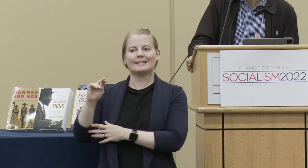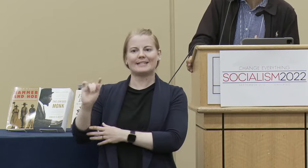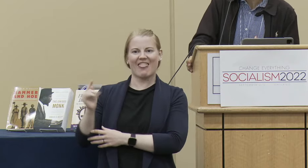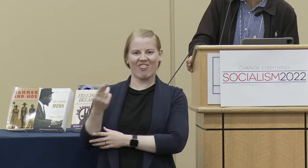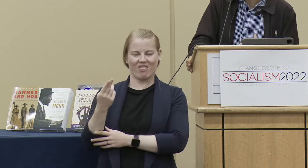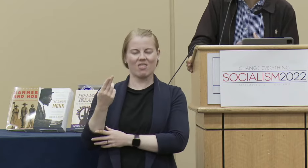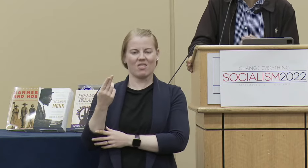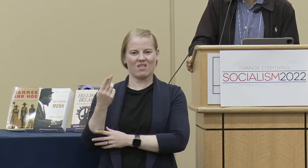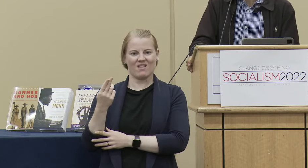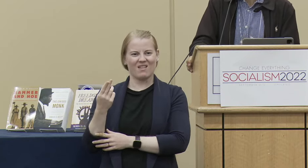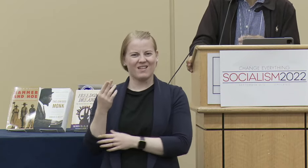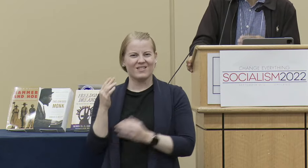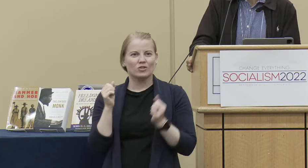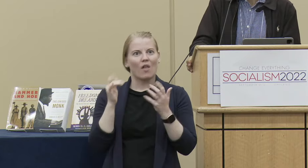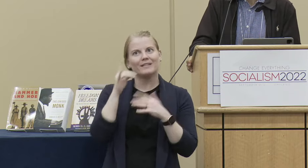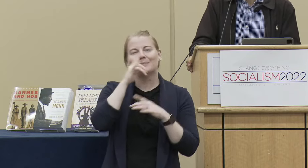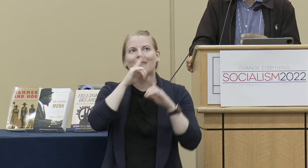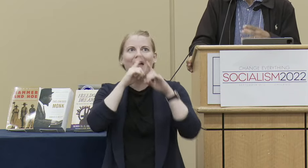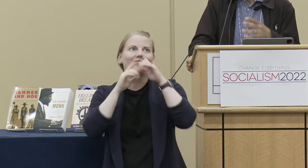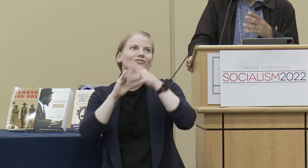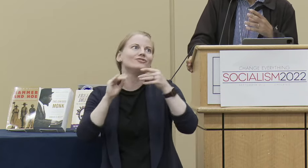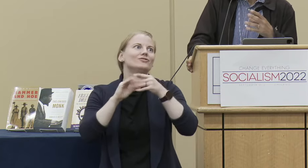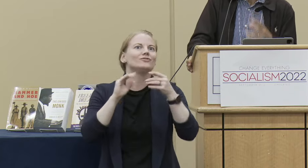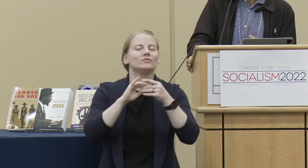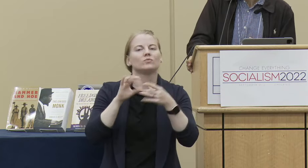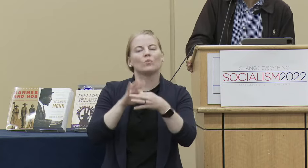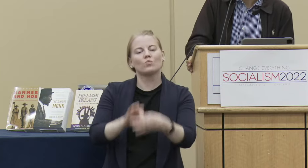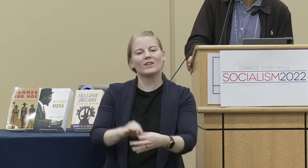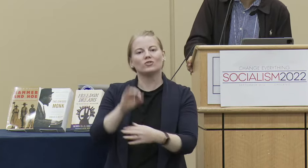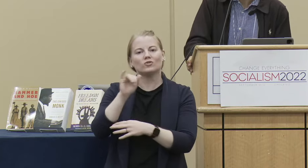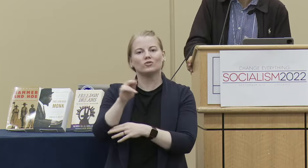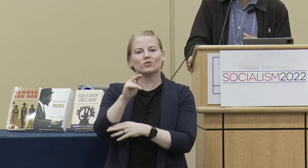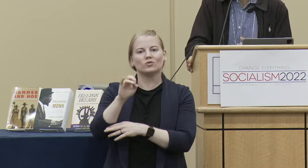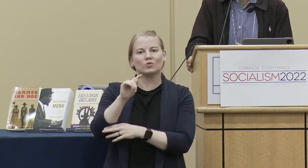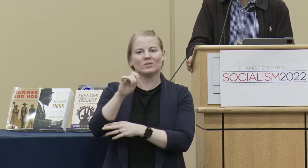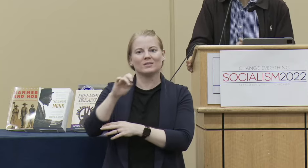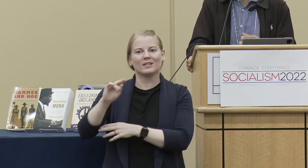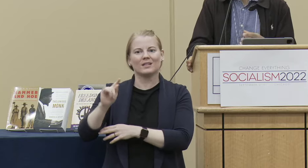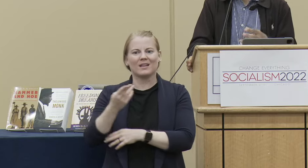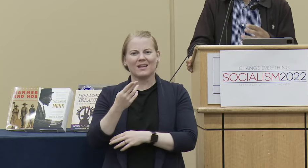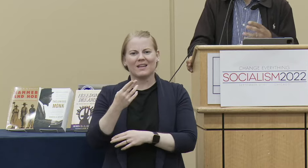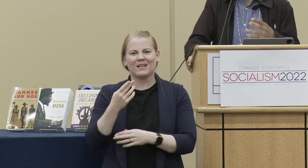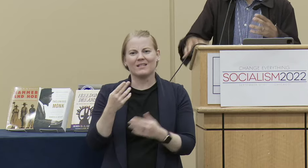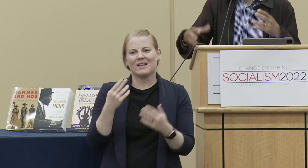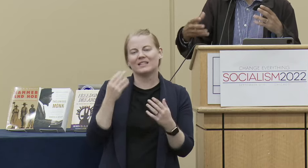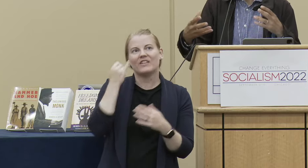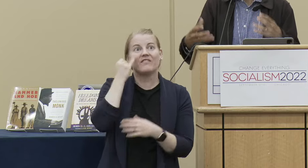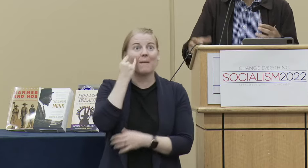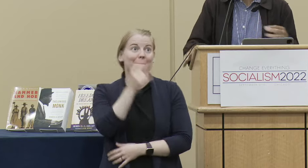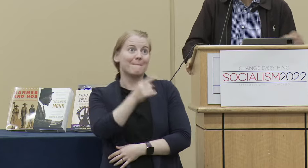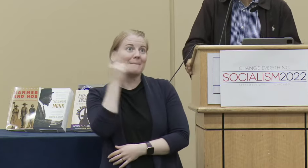example , there's all this mythology around Juneteenth ,